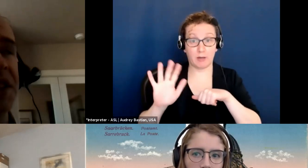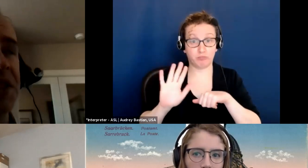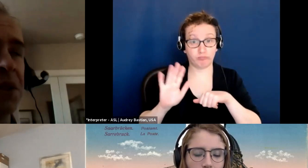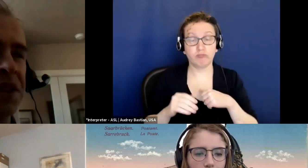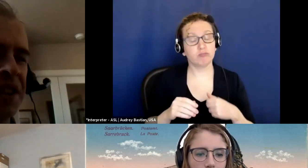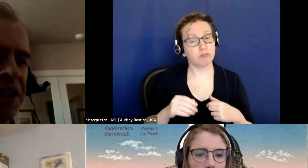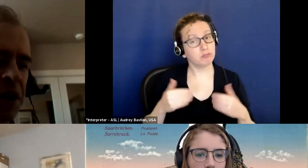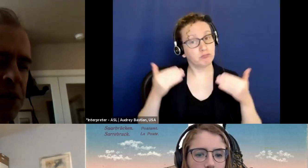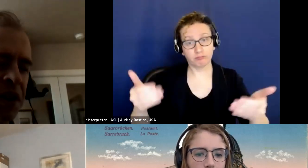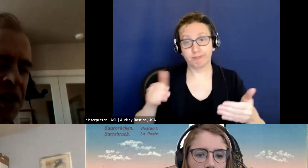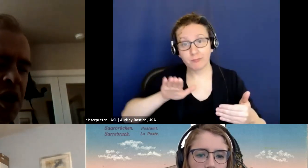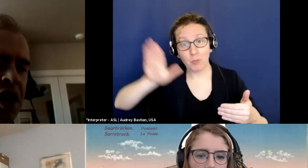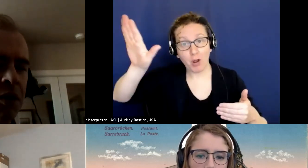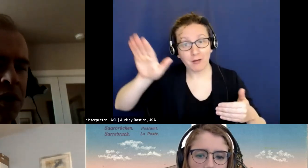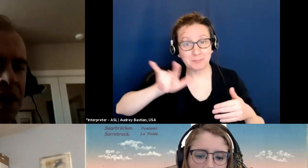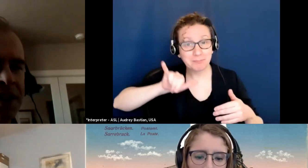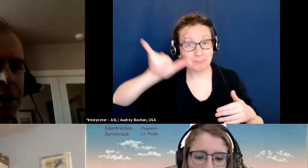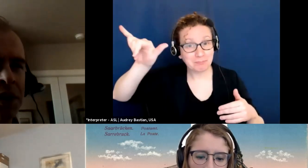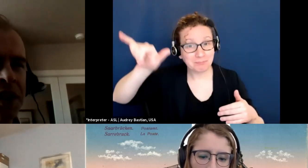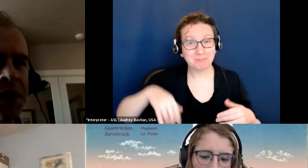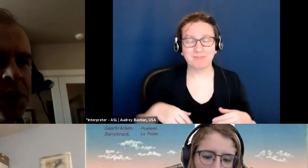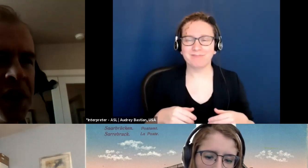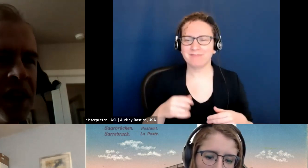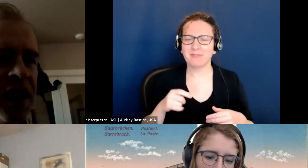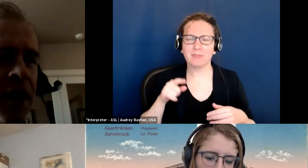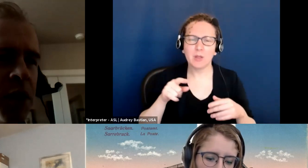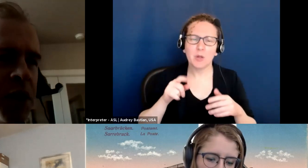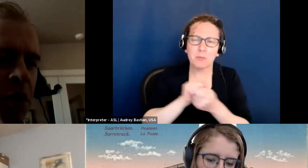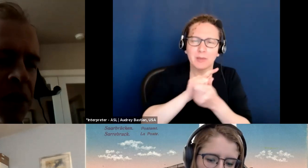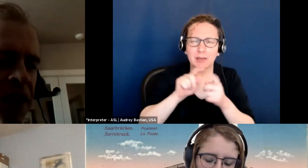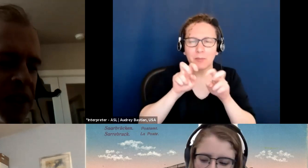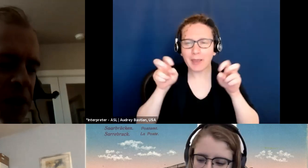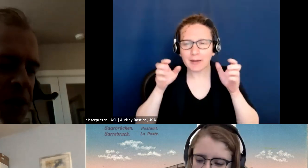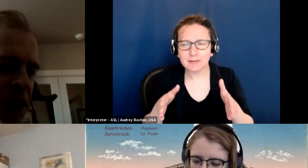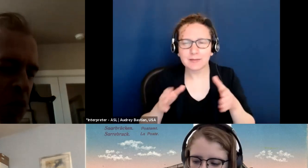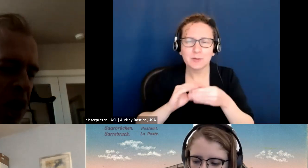and their stories. I hope you'll realize that it really is never too early to study abroad,